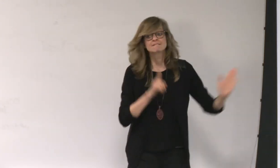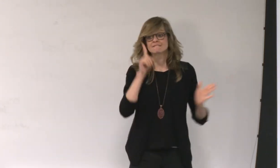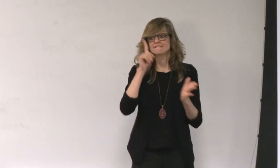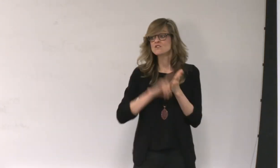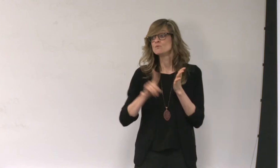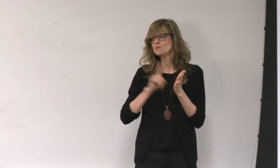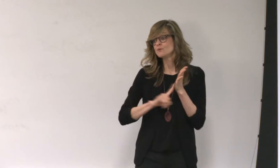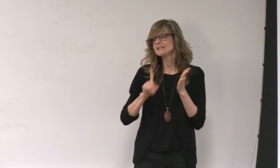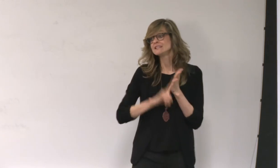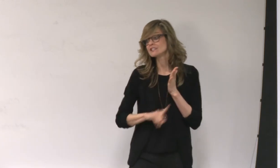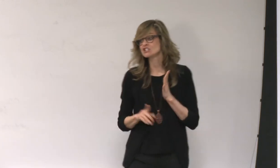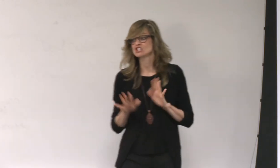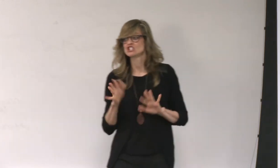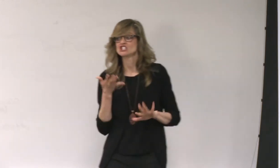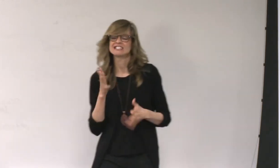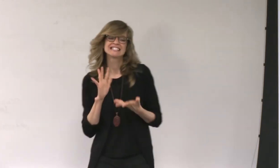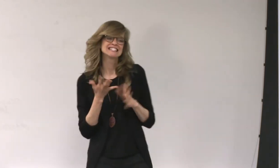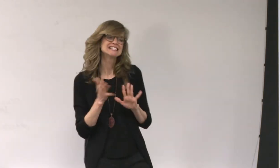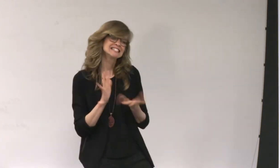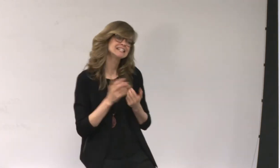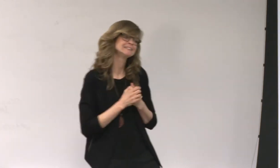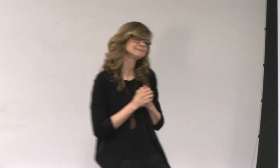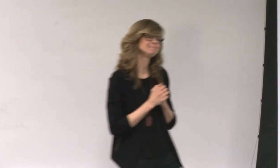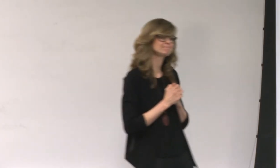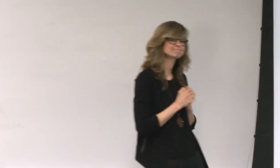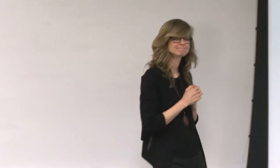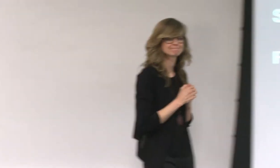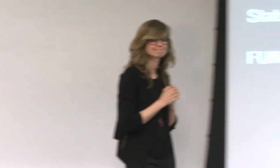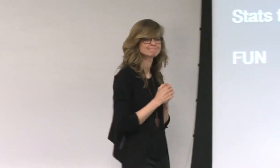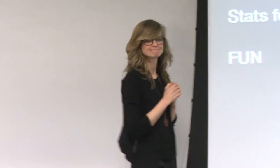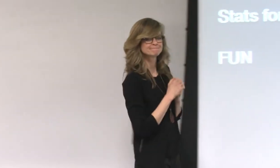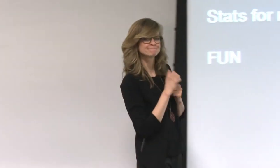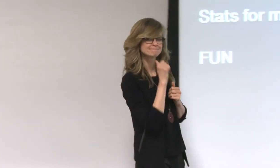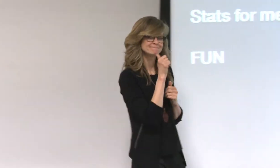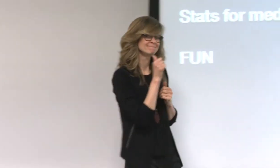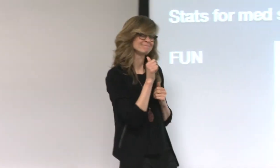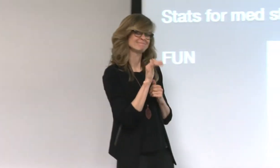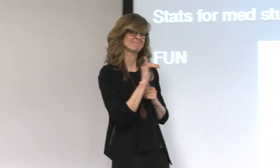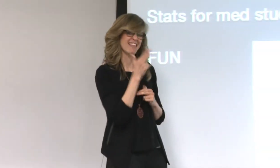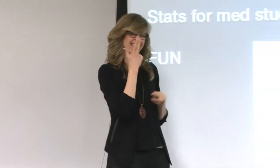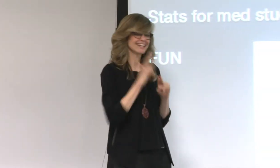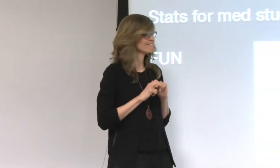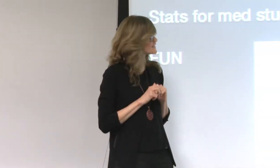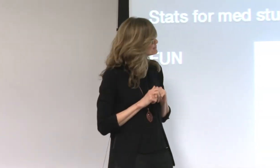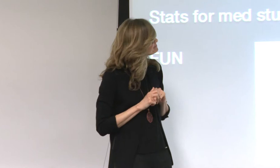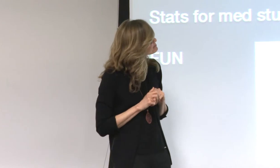AND THEN THERE WAS RESEARCH, WHICH WAS A LITTLE DIFFERENT. NOT NECESSARILY FUN.